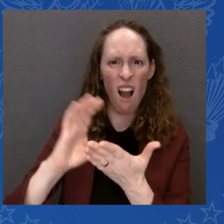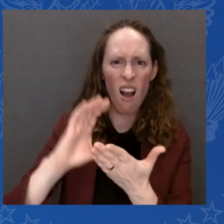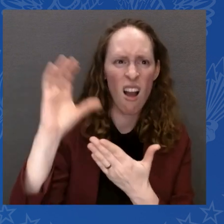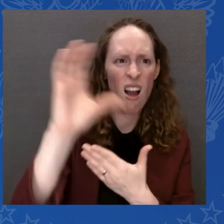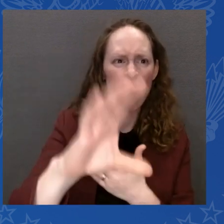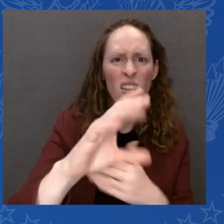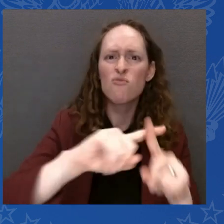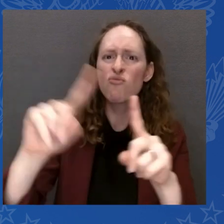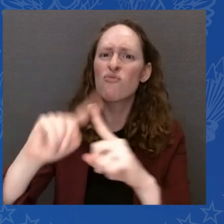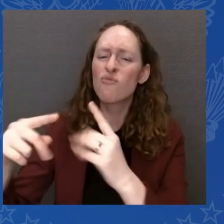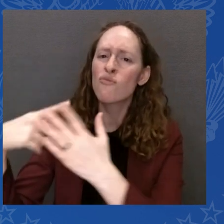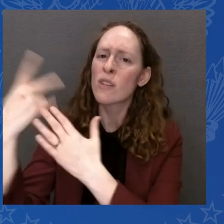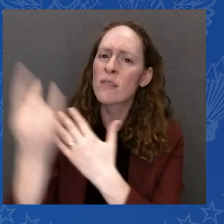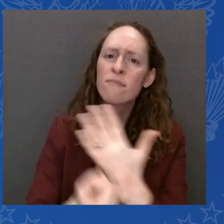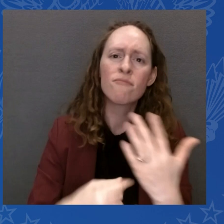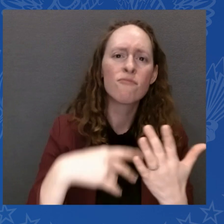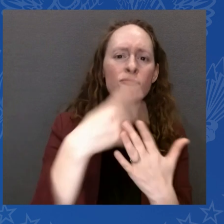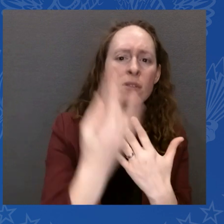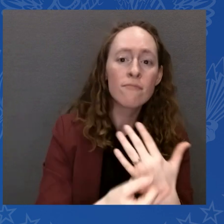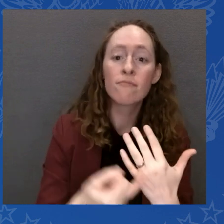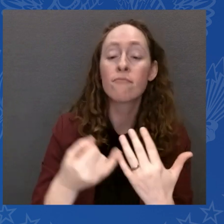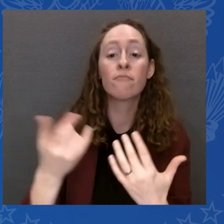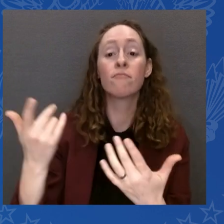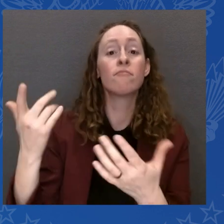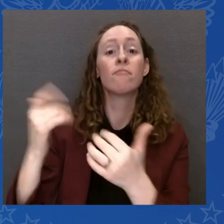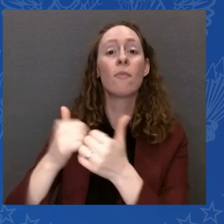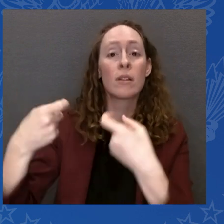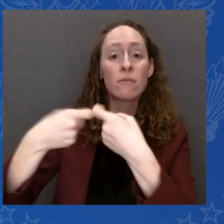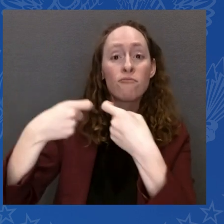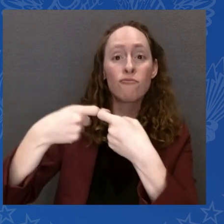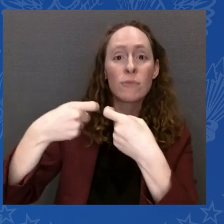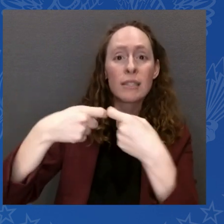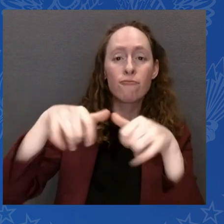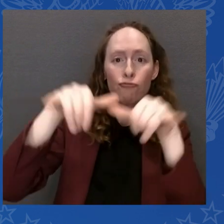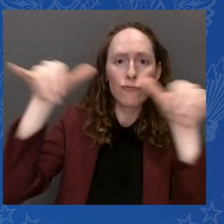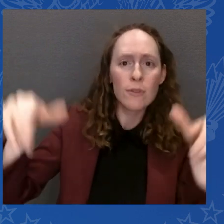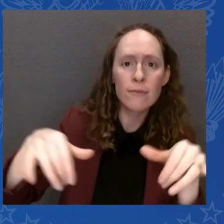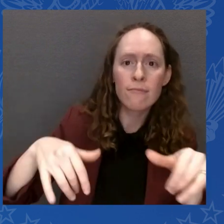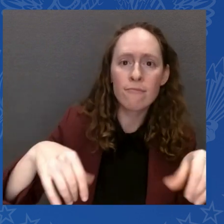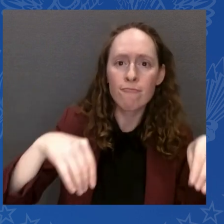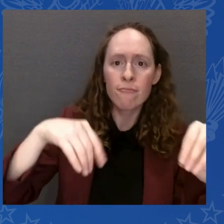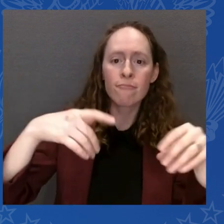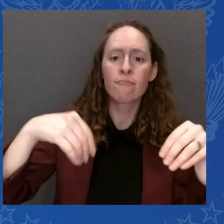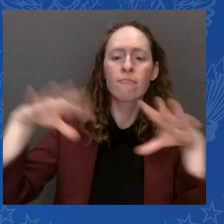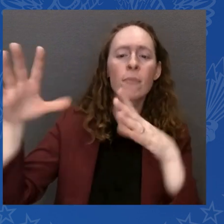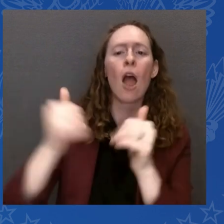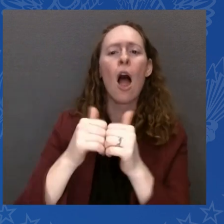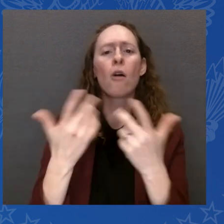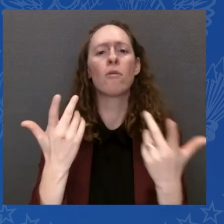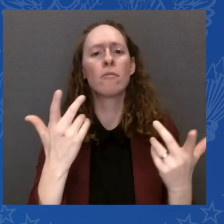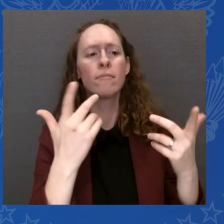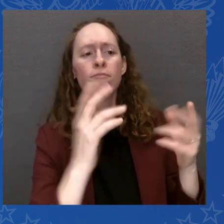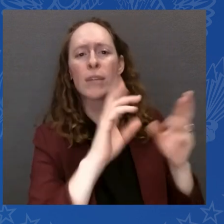building stronger levees, clearing hazardous fuels, and reforesting lands, protecting --